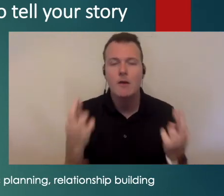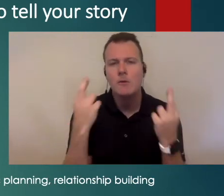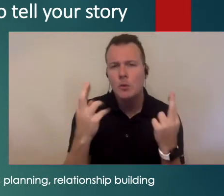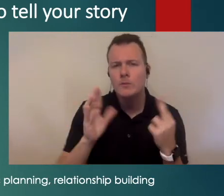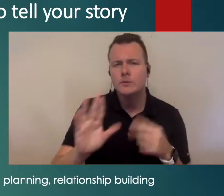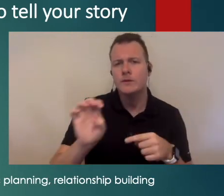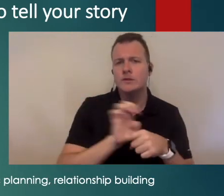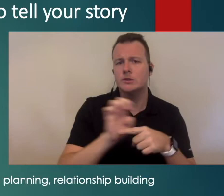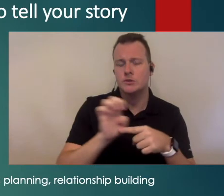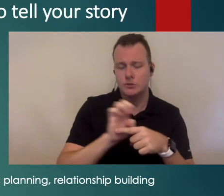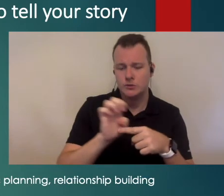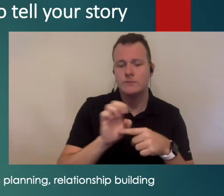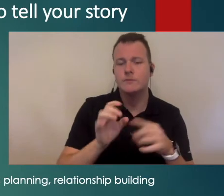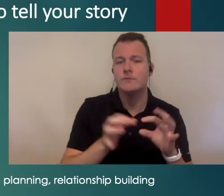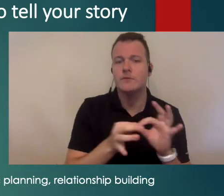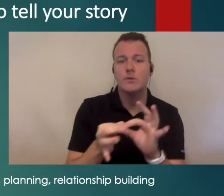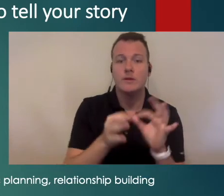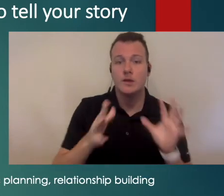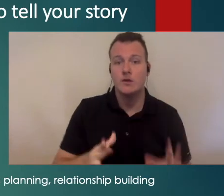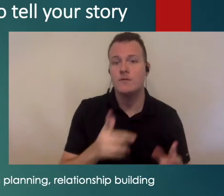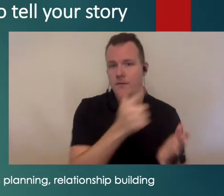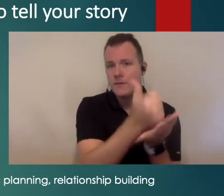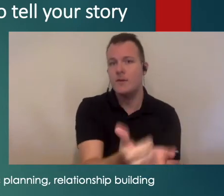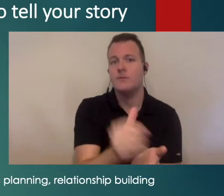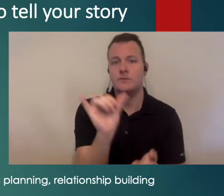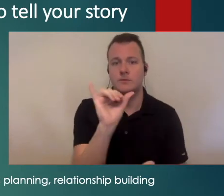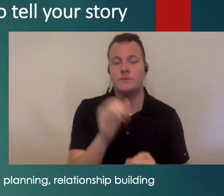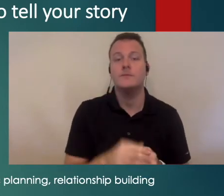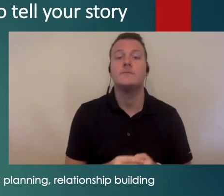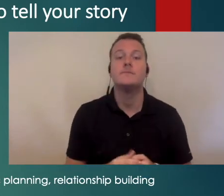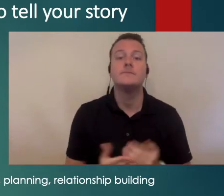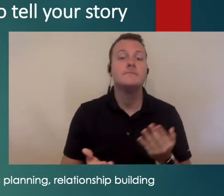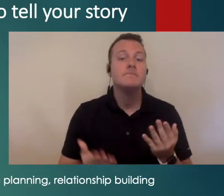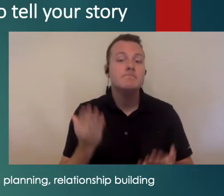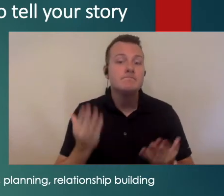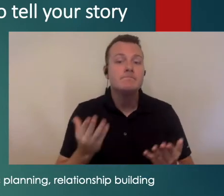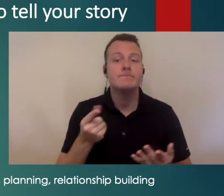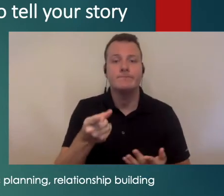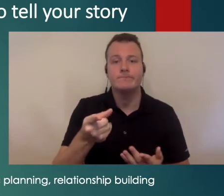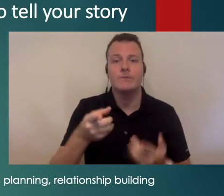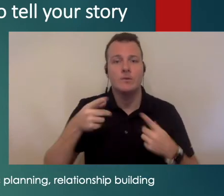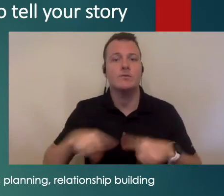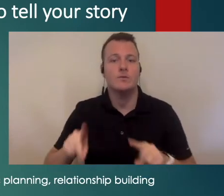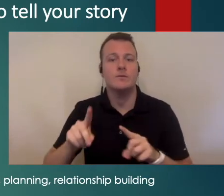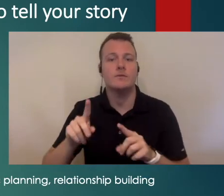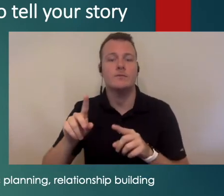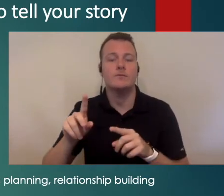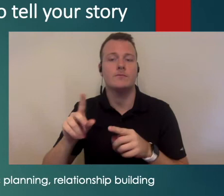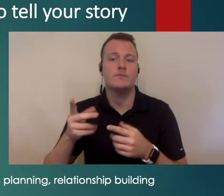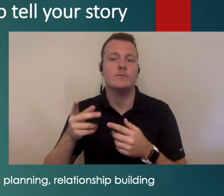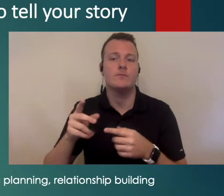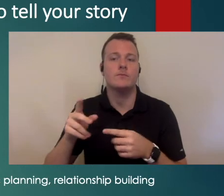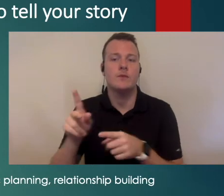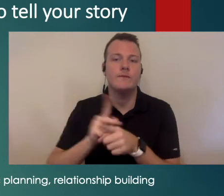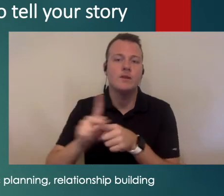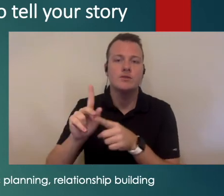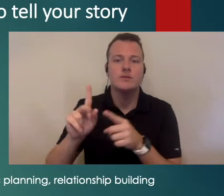your externship placement coordinator is also helping with that. Or maybe you're getting that in one of your professional issues or private practice